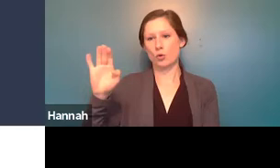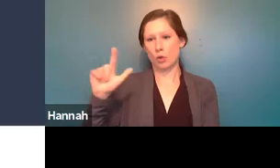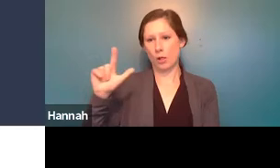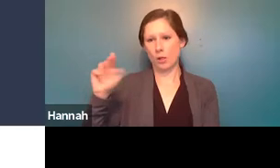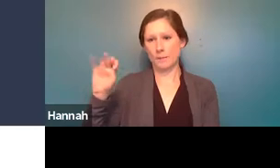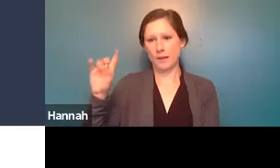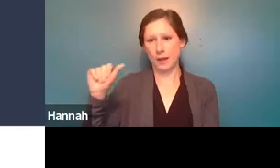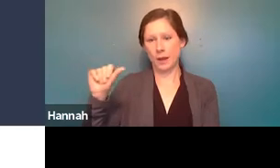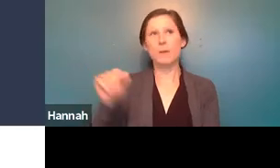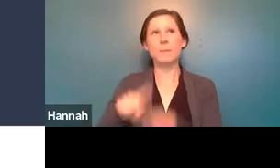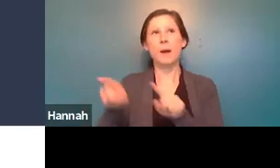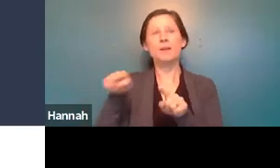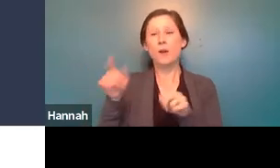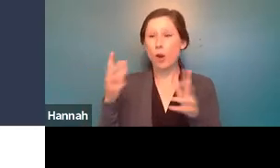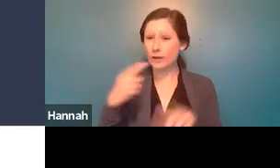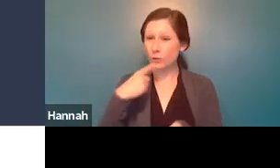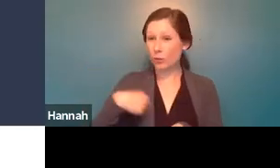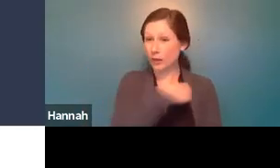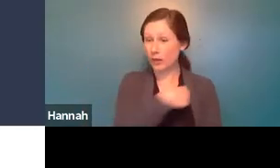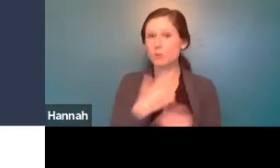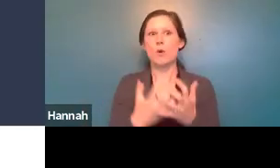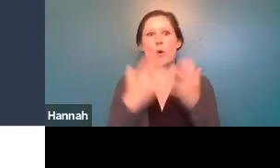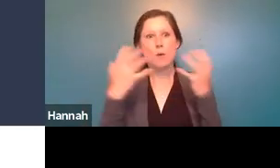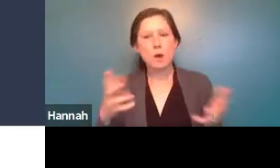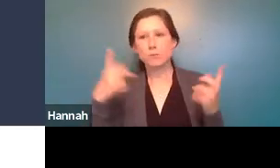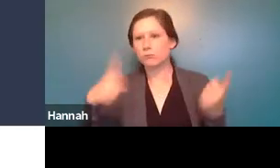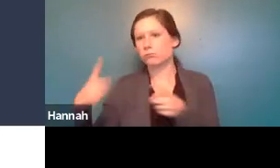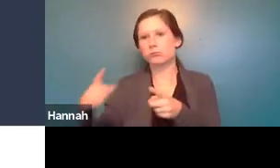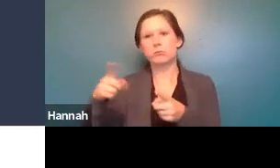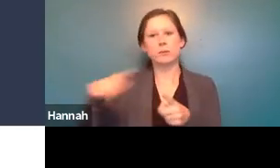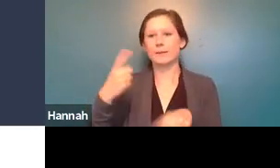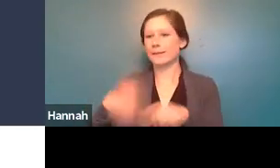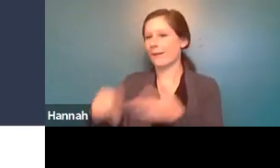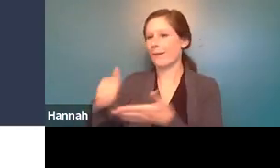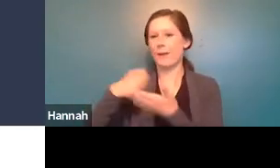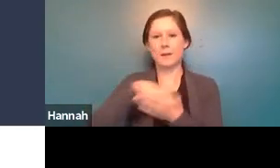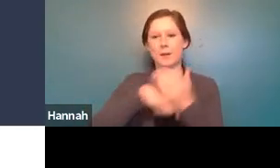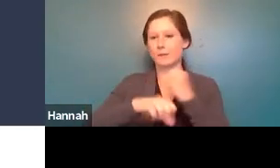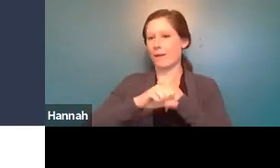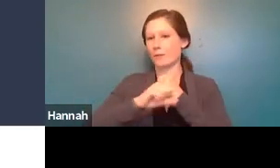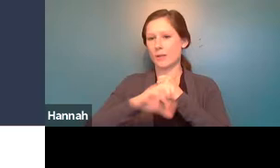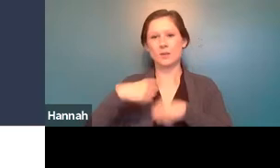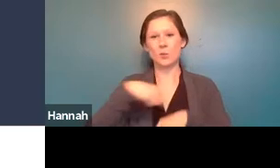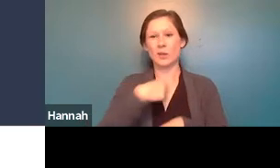already going on that they aren't going to be able to help us advertise at all. We're kind of on our own on that. We do